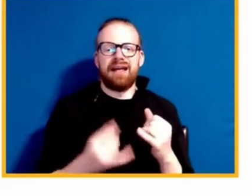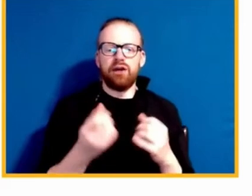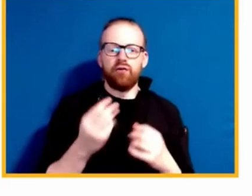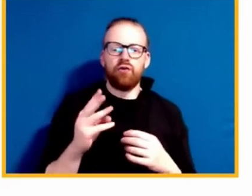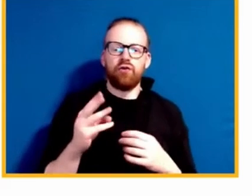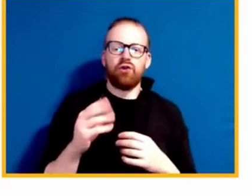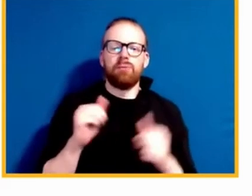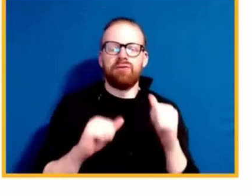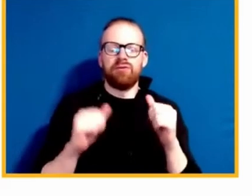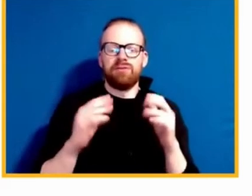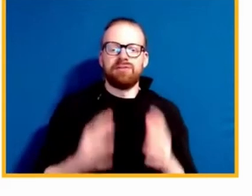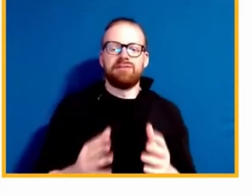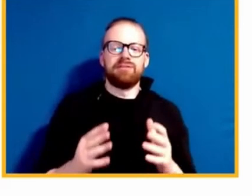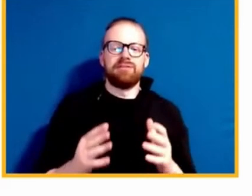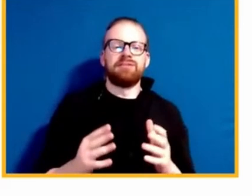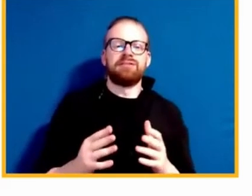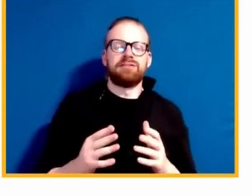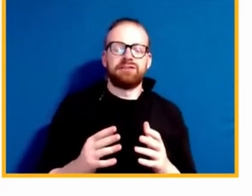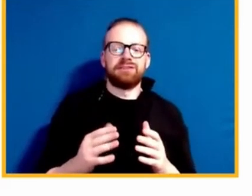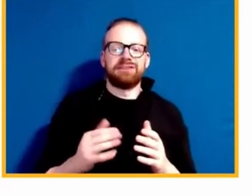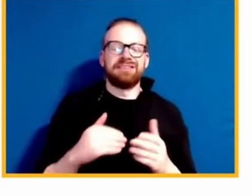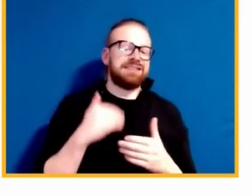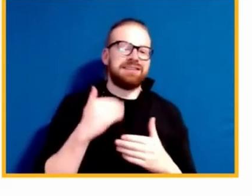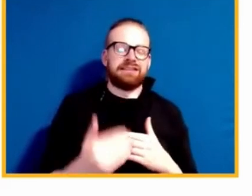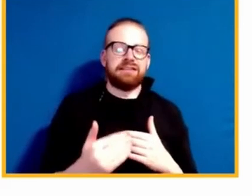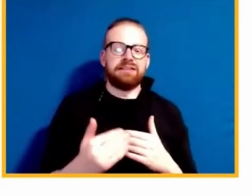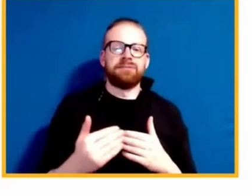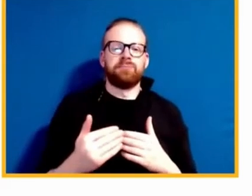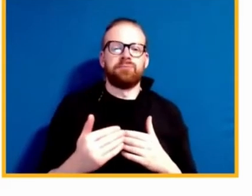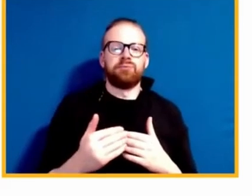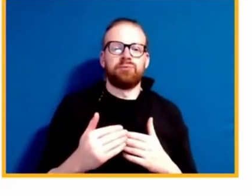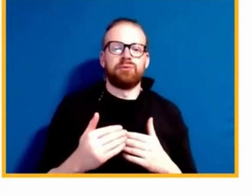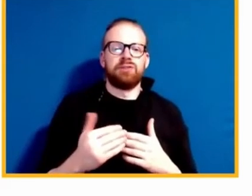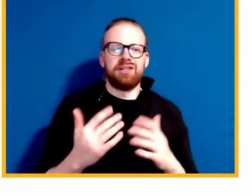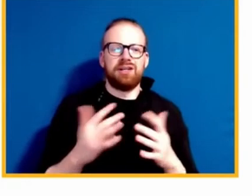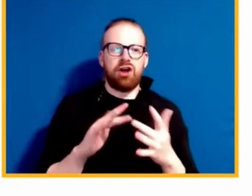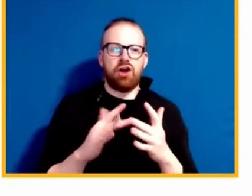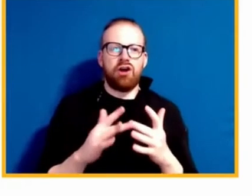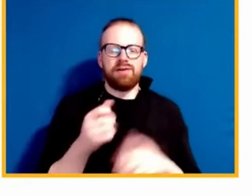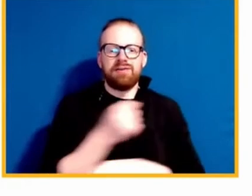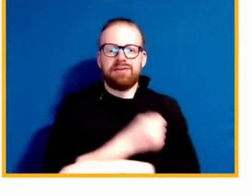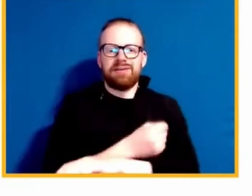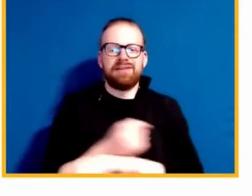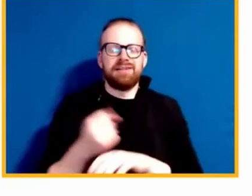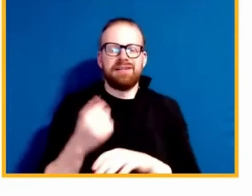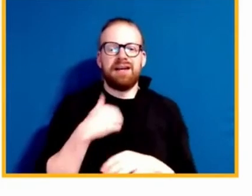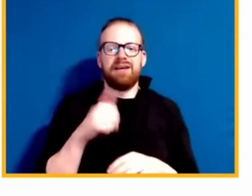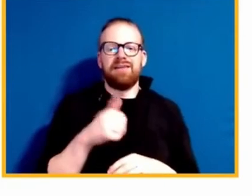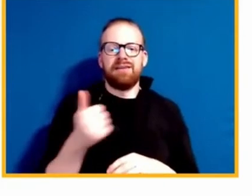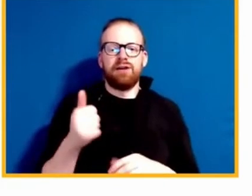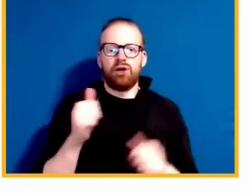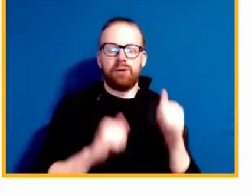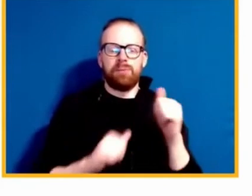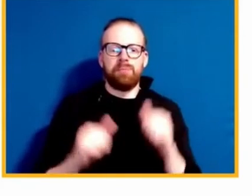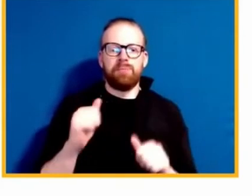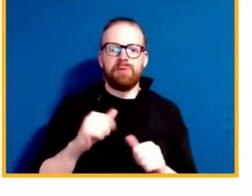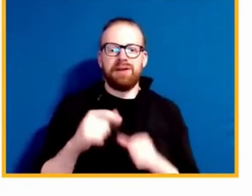our dance competition, and coming up next to our online stage we have another returning performance for this year,